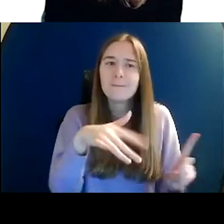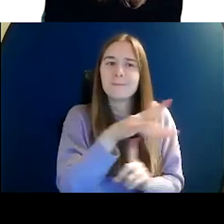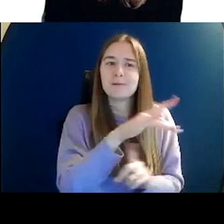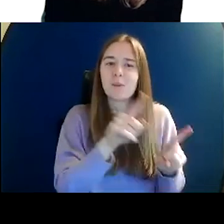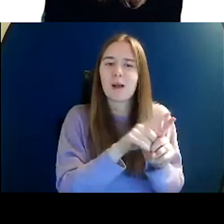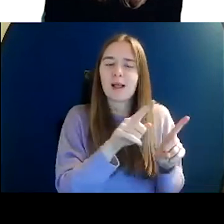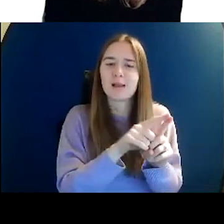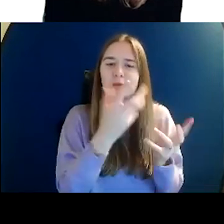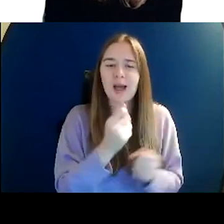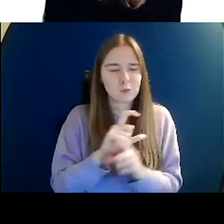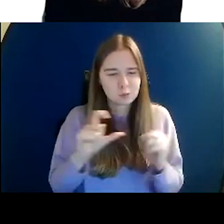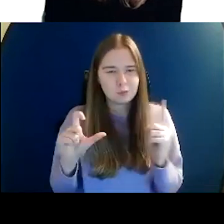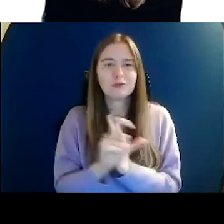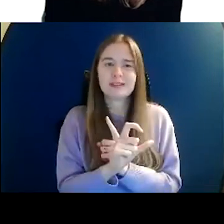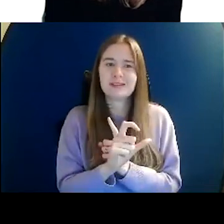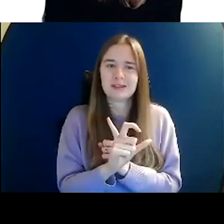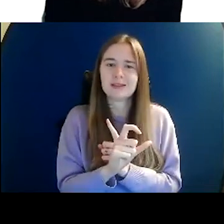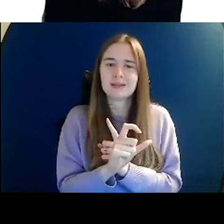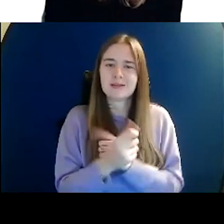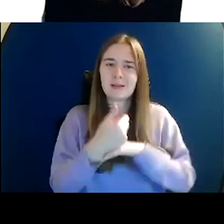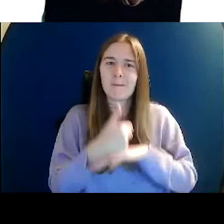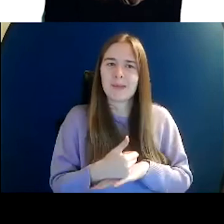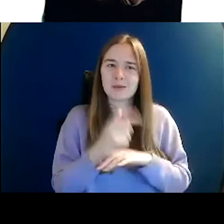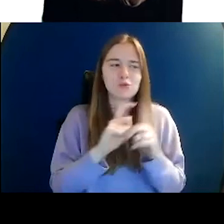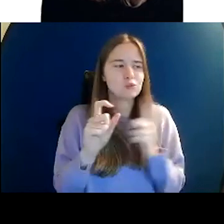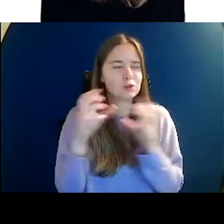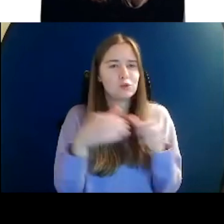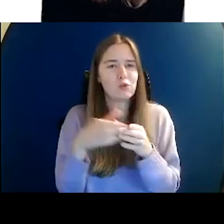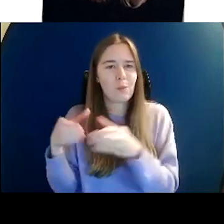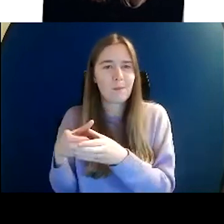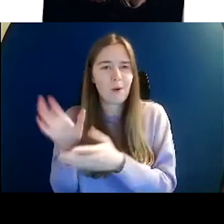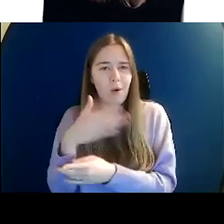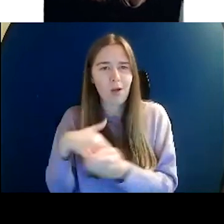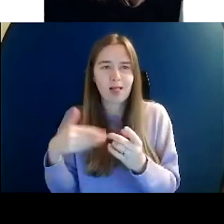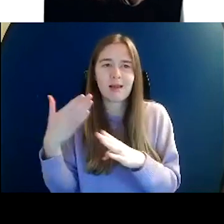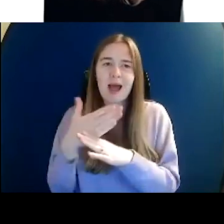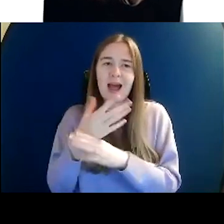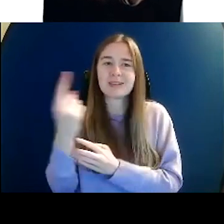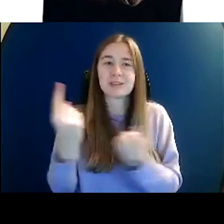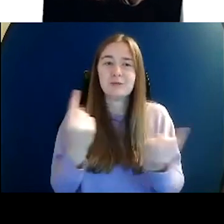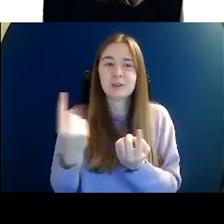like having community groups that all act independently but towards the same goal,